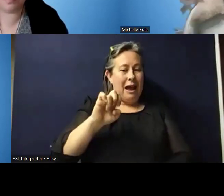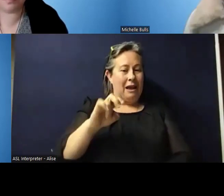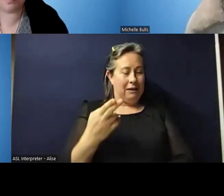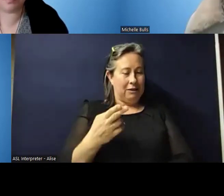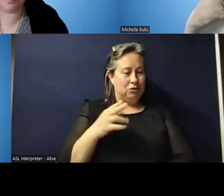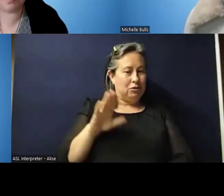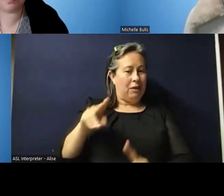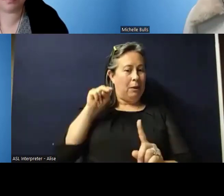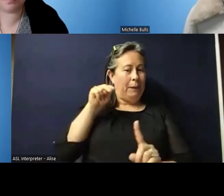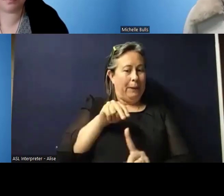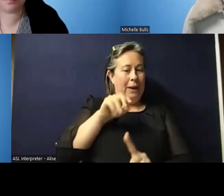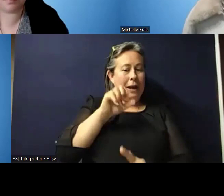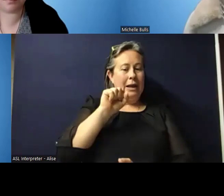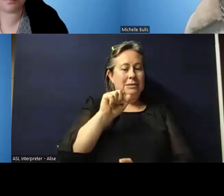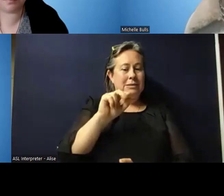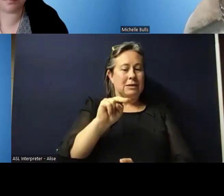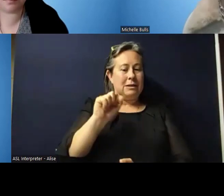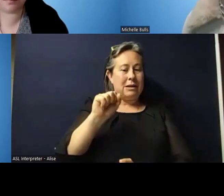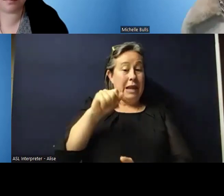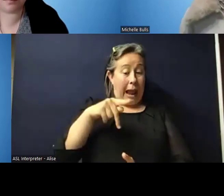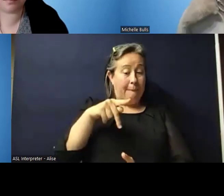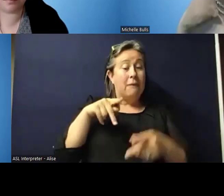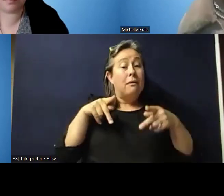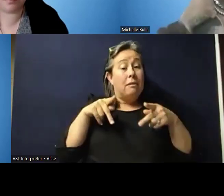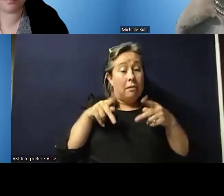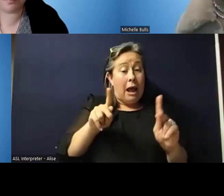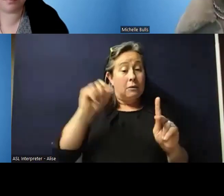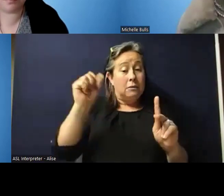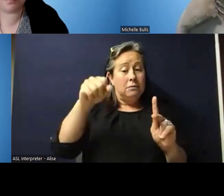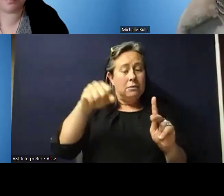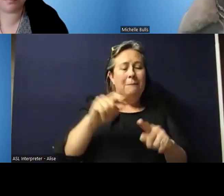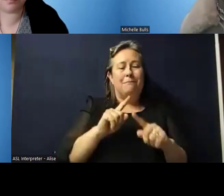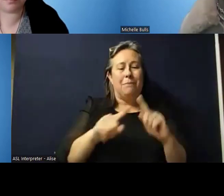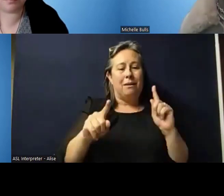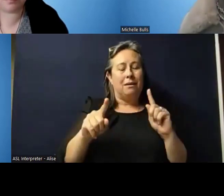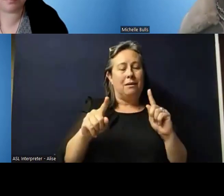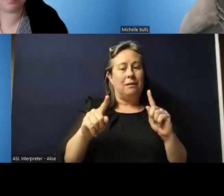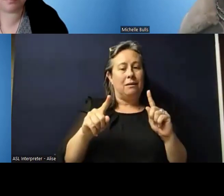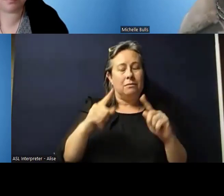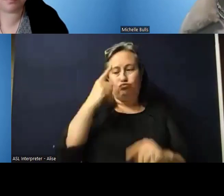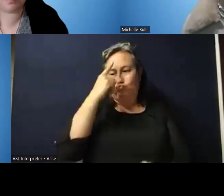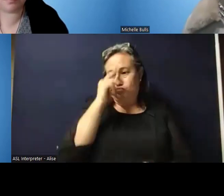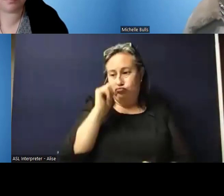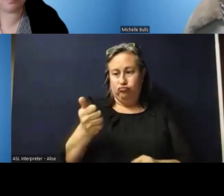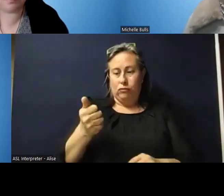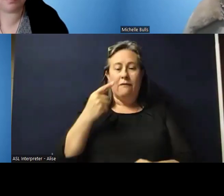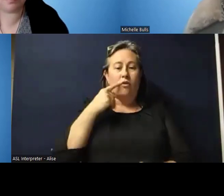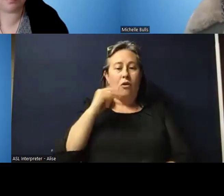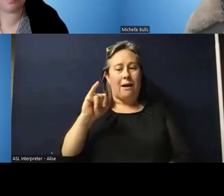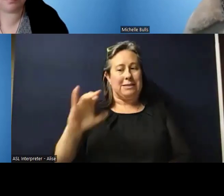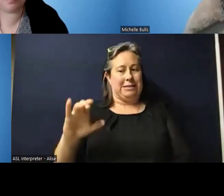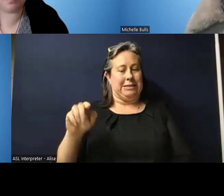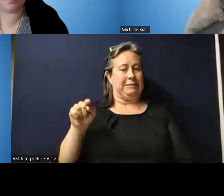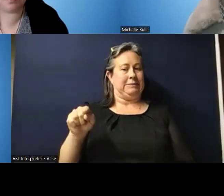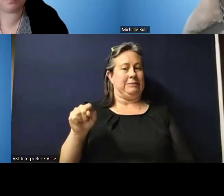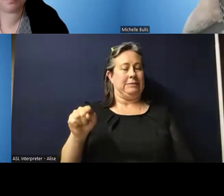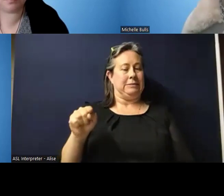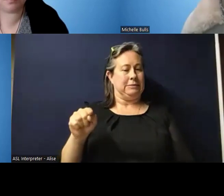SNAP is allowed but at the discretion of the ICs. And I think we have to be very clear about that,